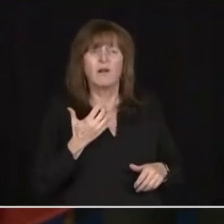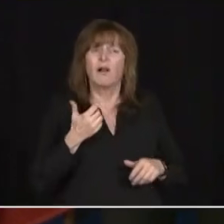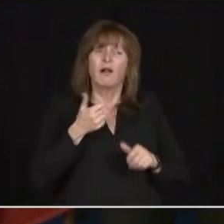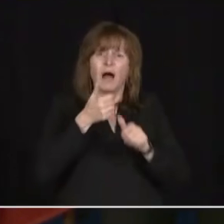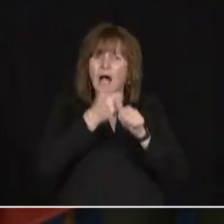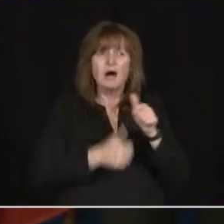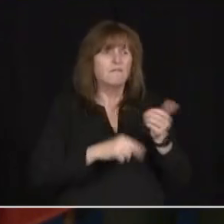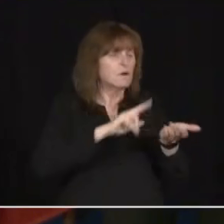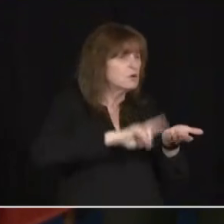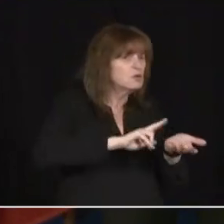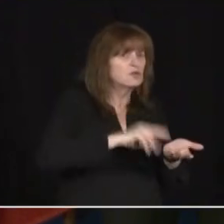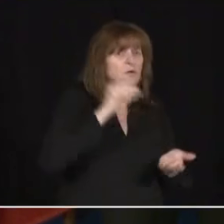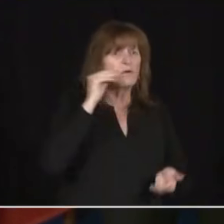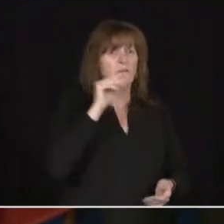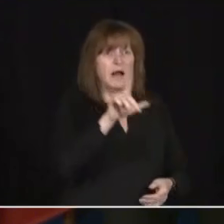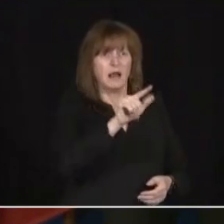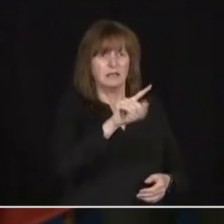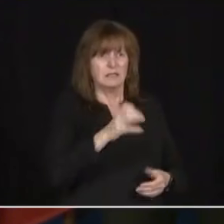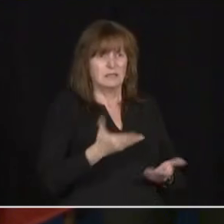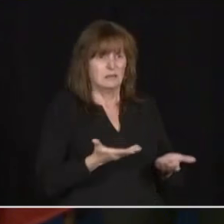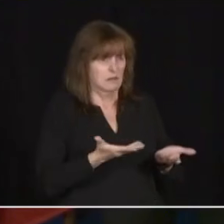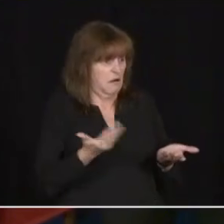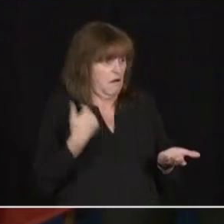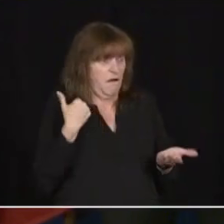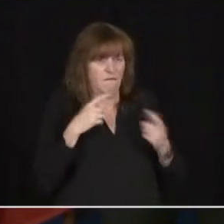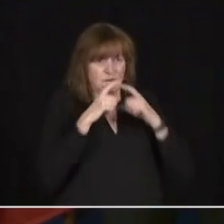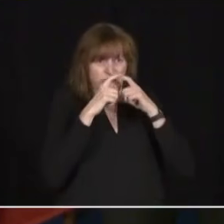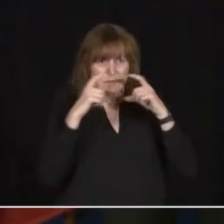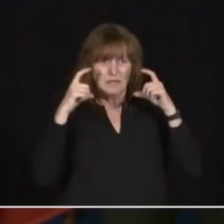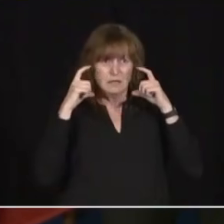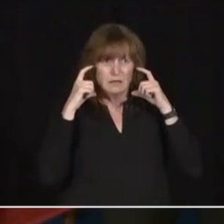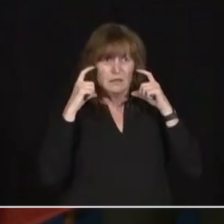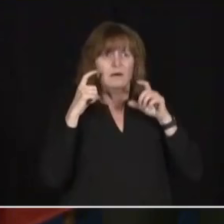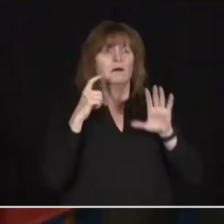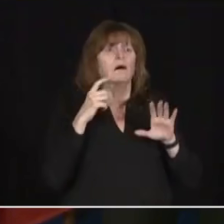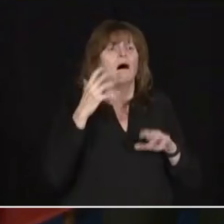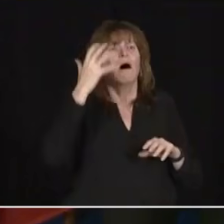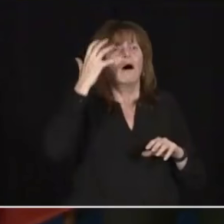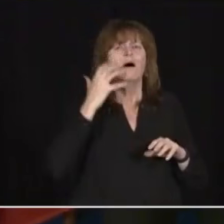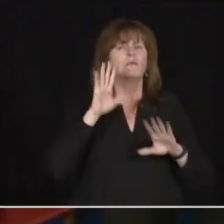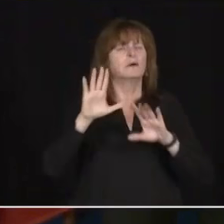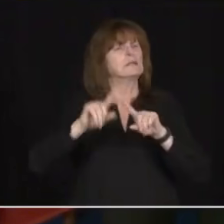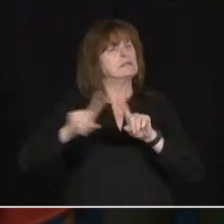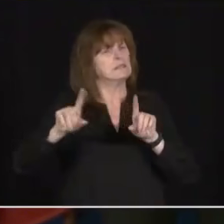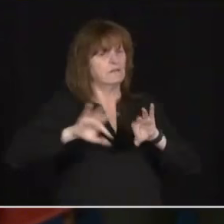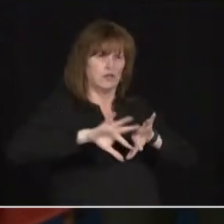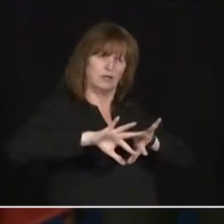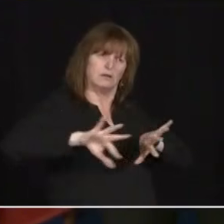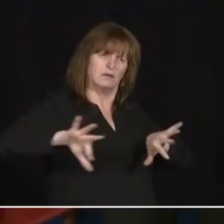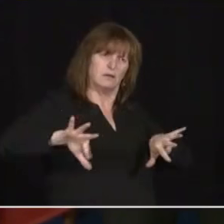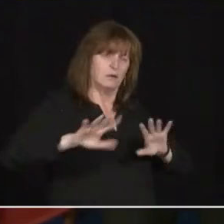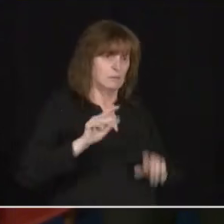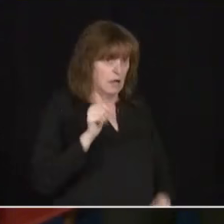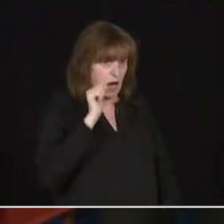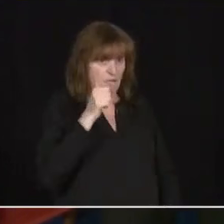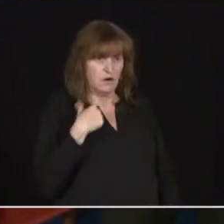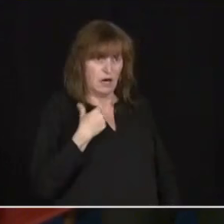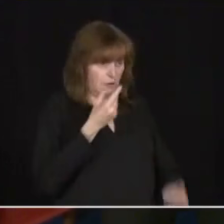All they have to do is call. The hospitals go through another avenue but long-term care, I think, have stood up here